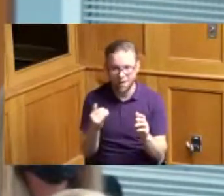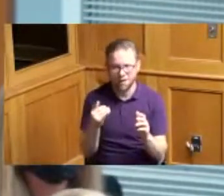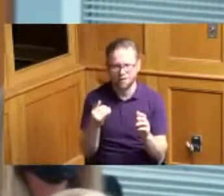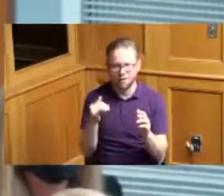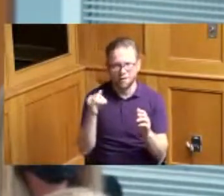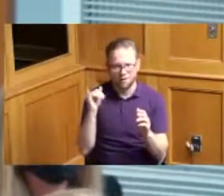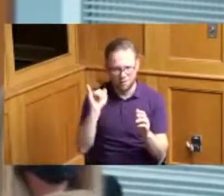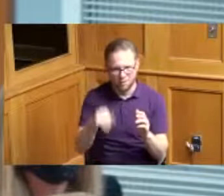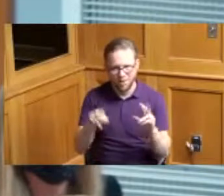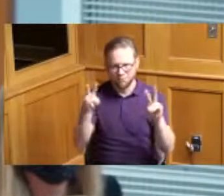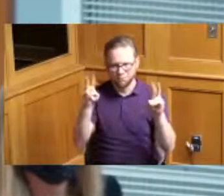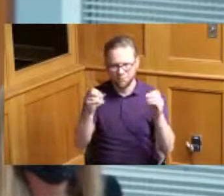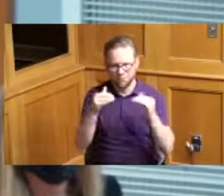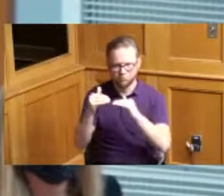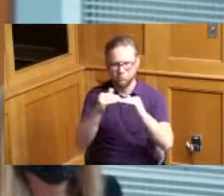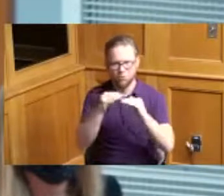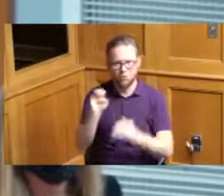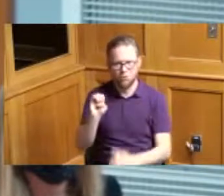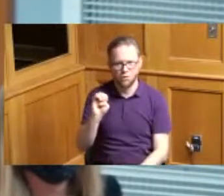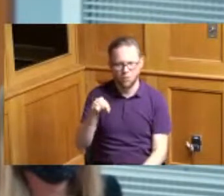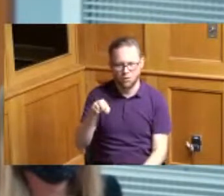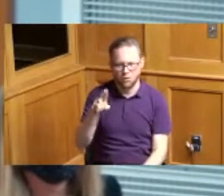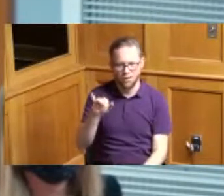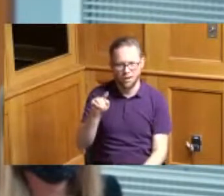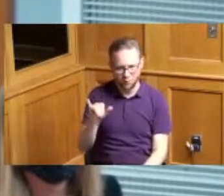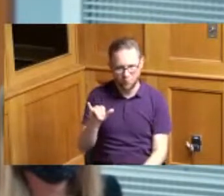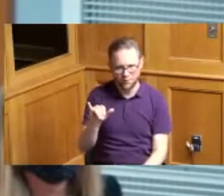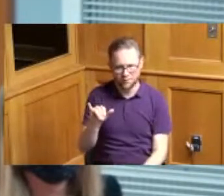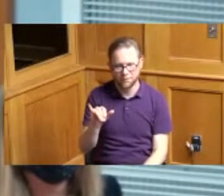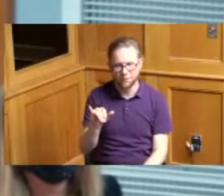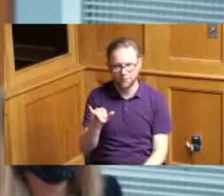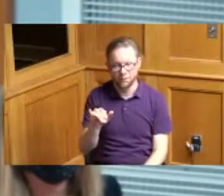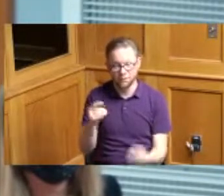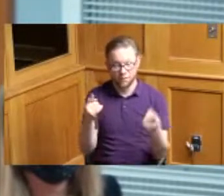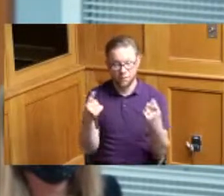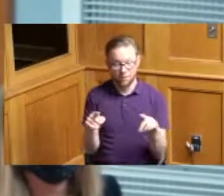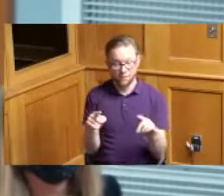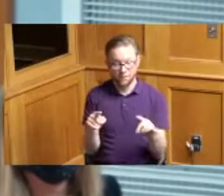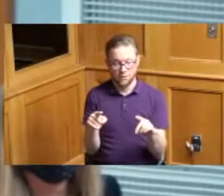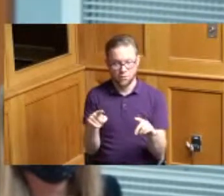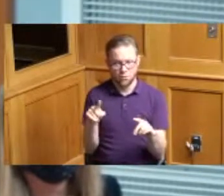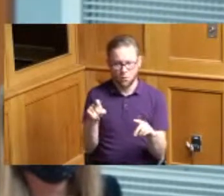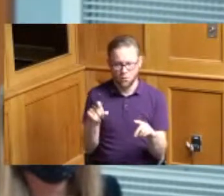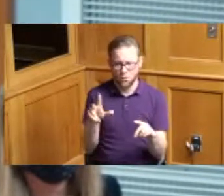when we are talking about this so what happens really is because 130 million is bifurcated and